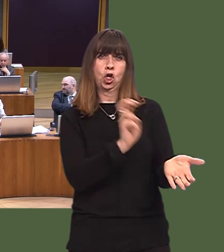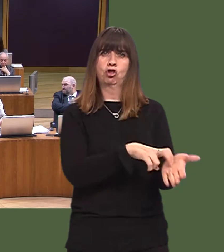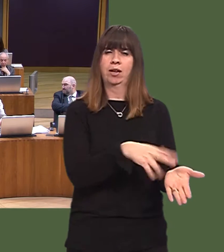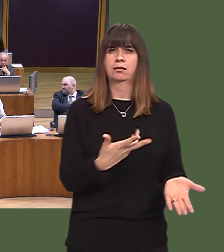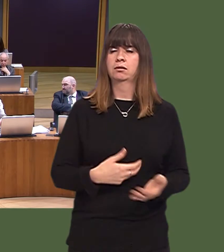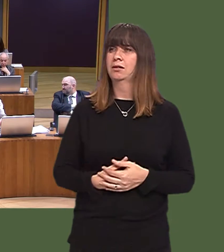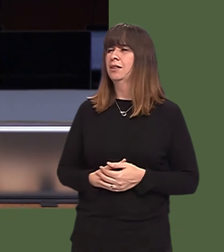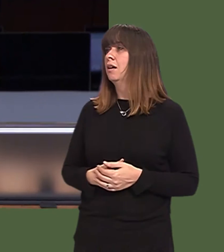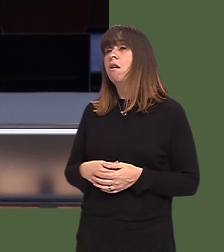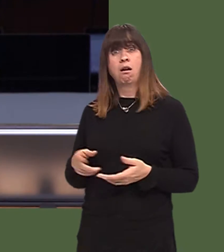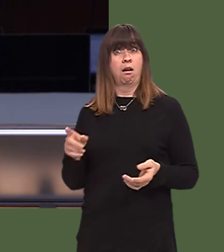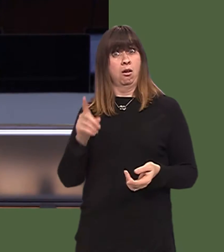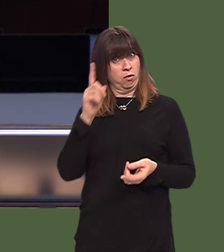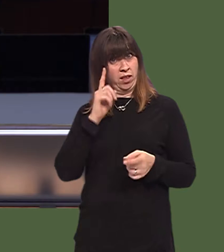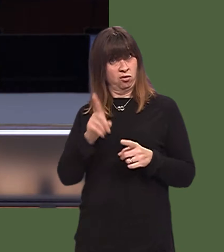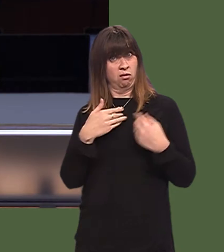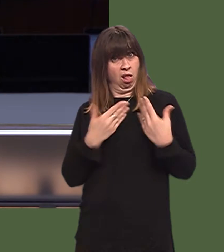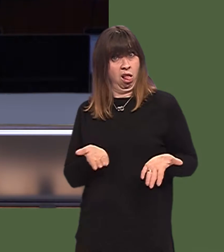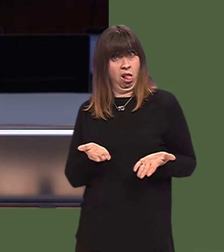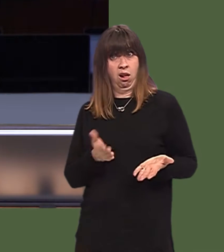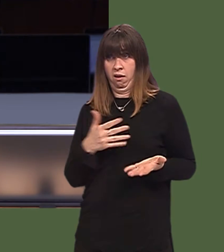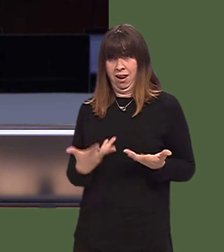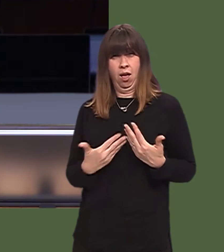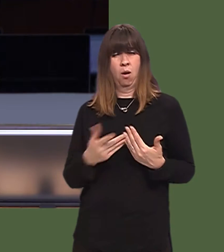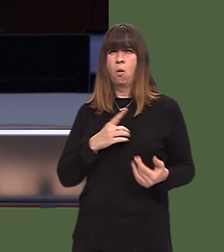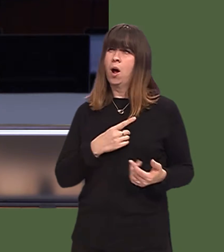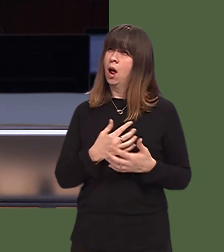First Minister, it is a touch-and-go situation for many workers, and I know that because